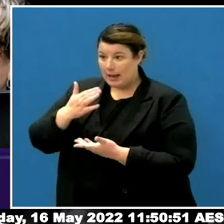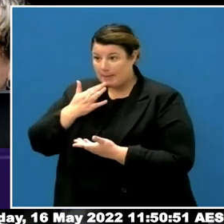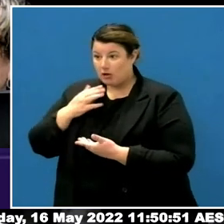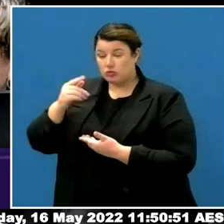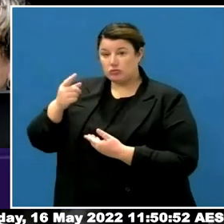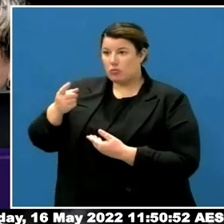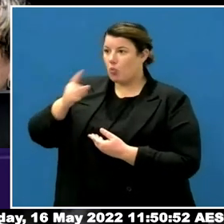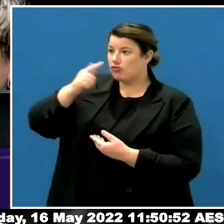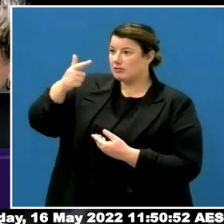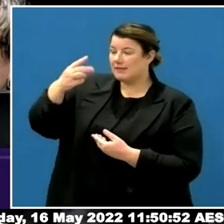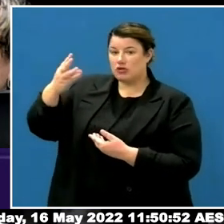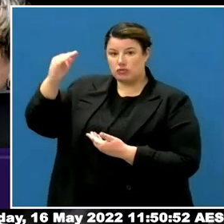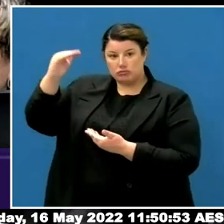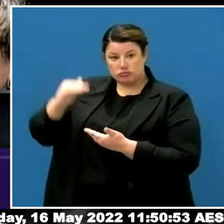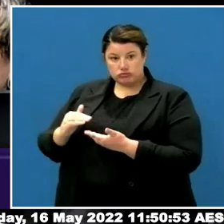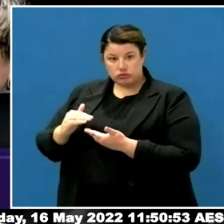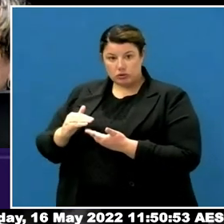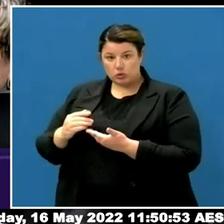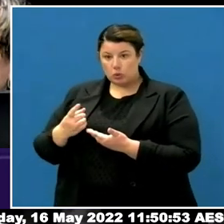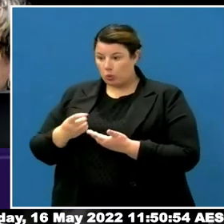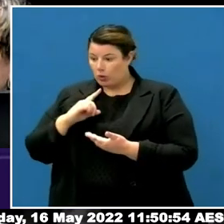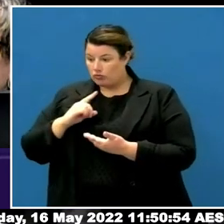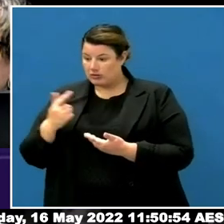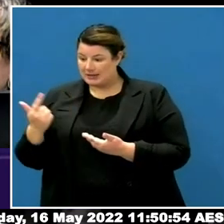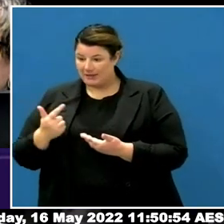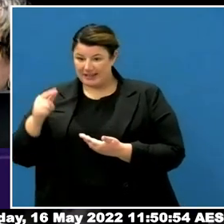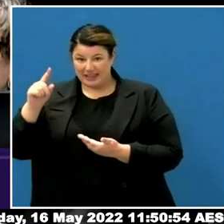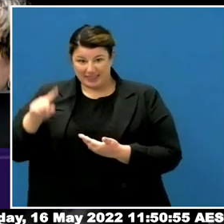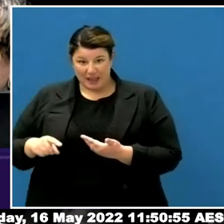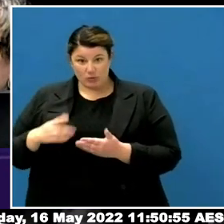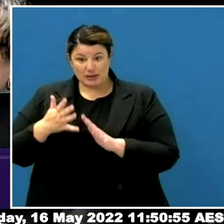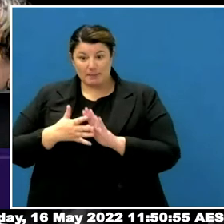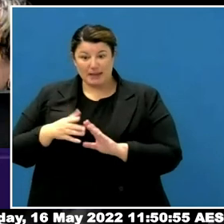based on things that you and Gilgai at the time were saying to them?